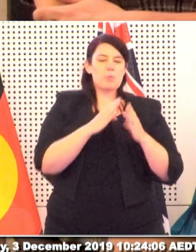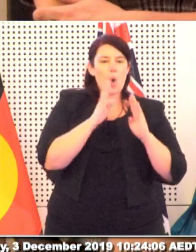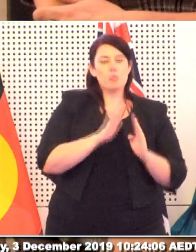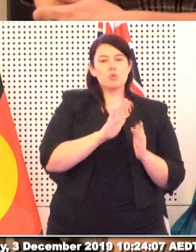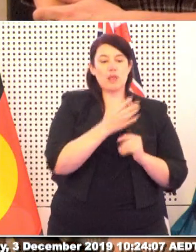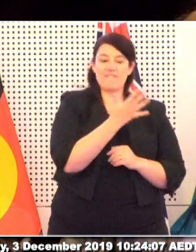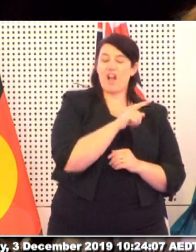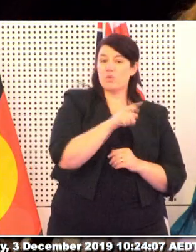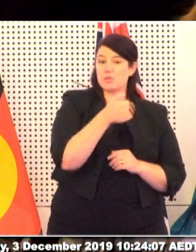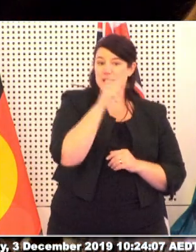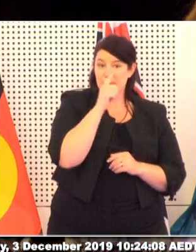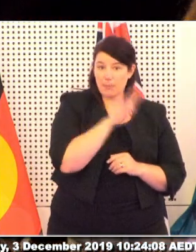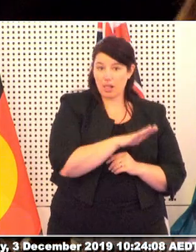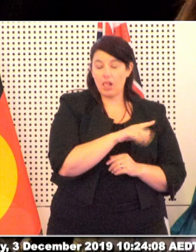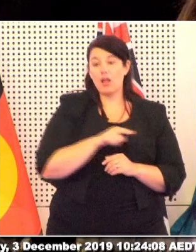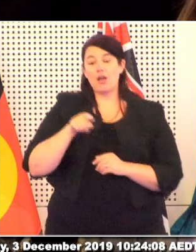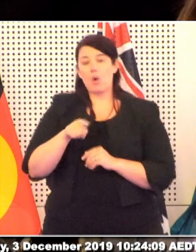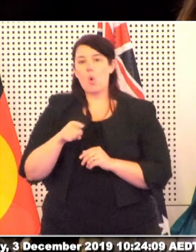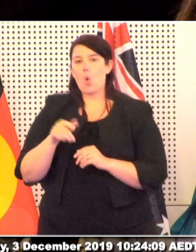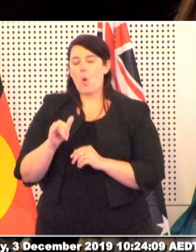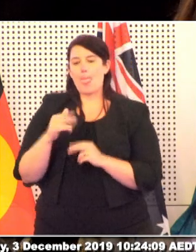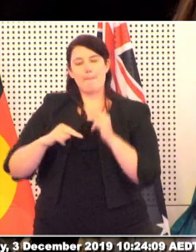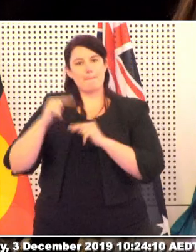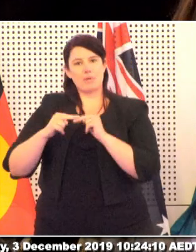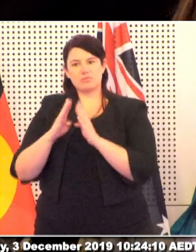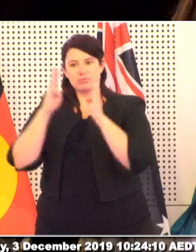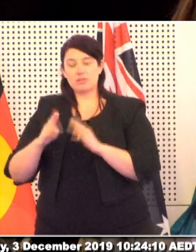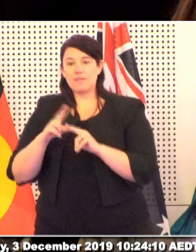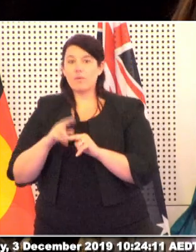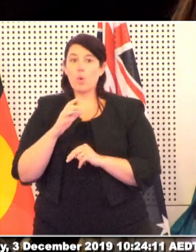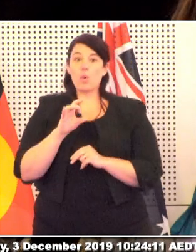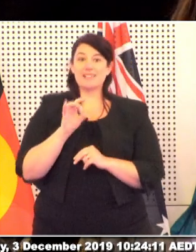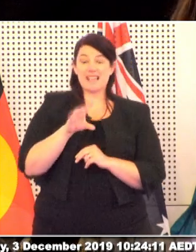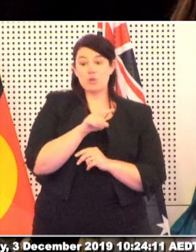five or six people but they built facilities for 10, sometimes 20 people.